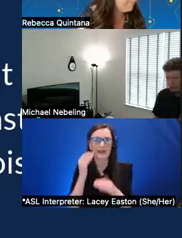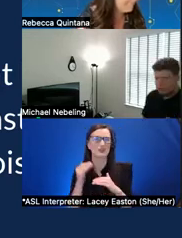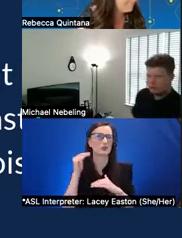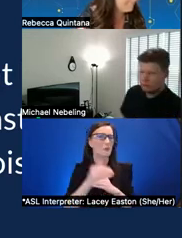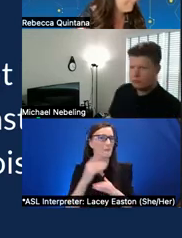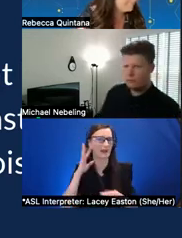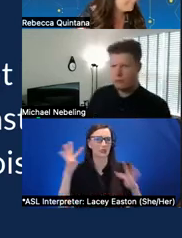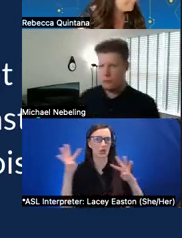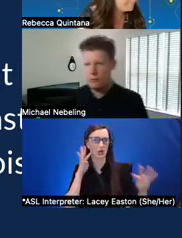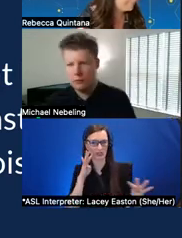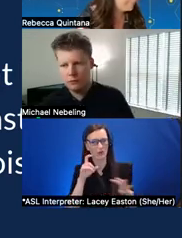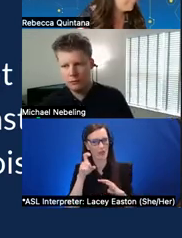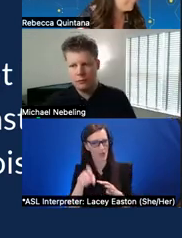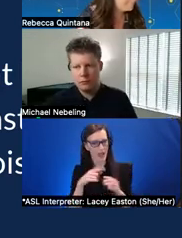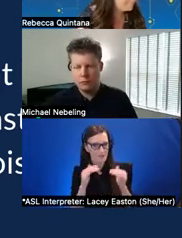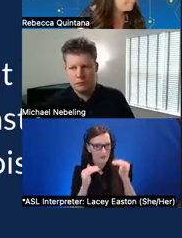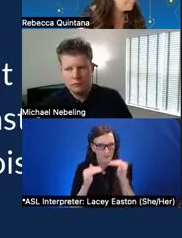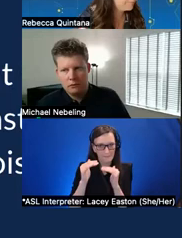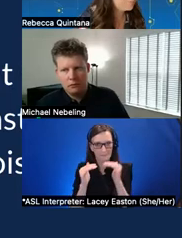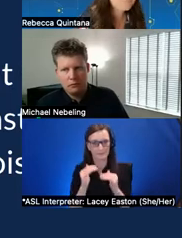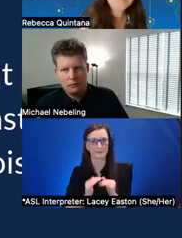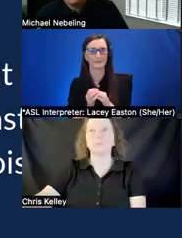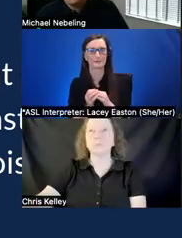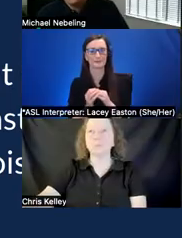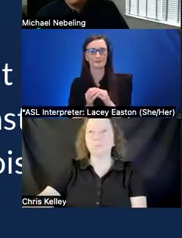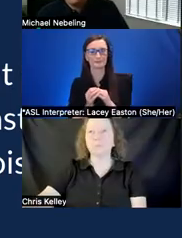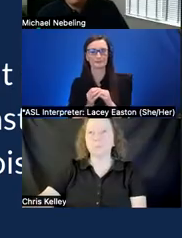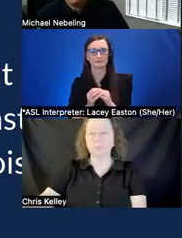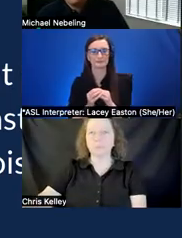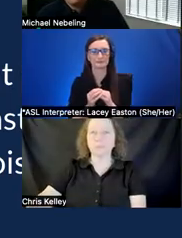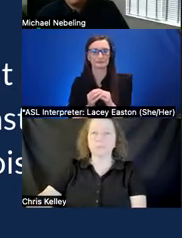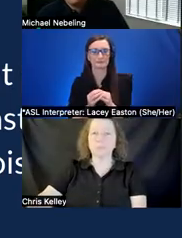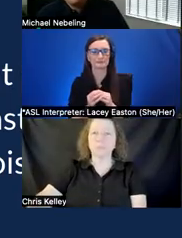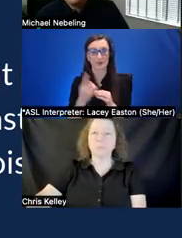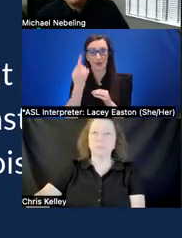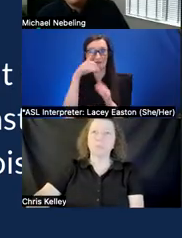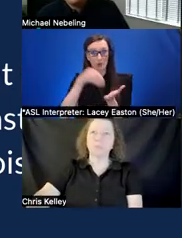balance to kind of think through and for learners who aren't going to go through our xr enhanced